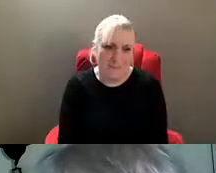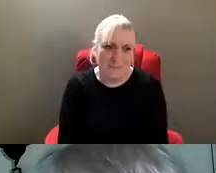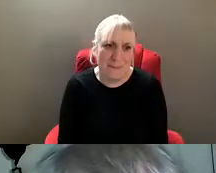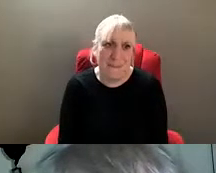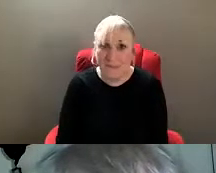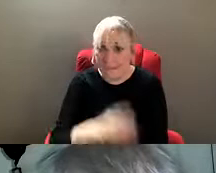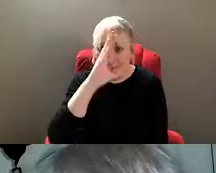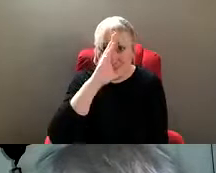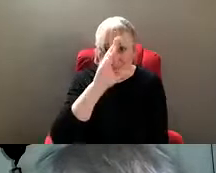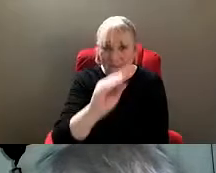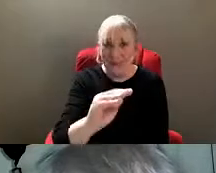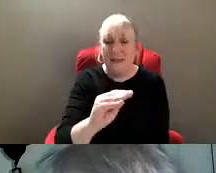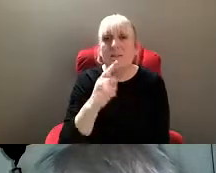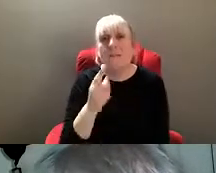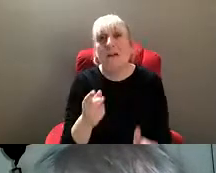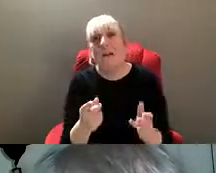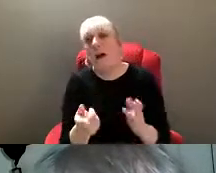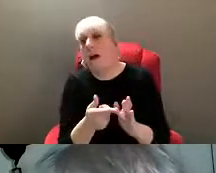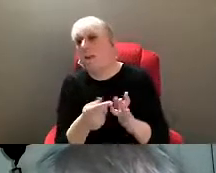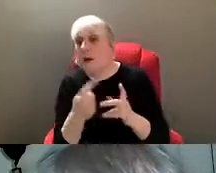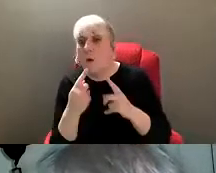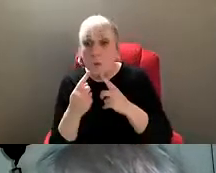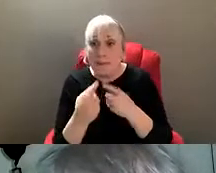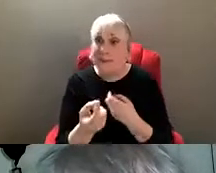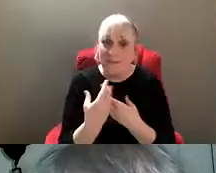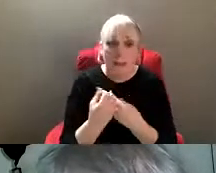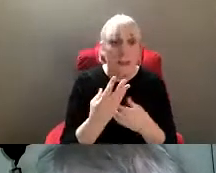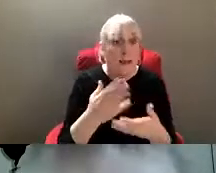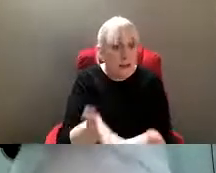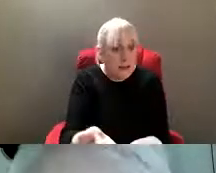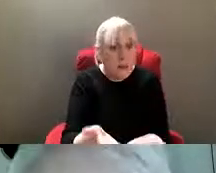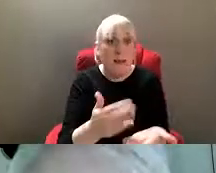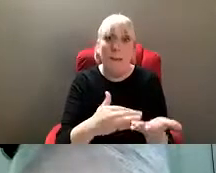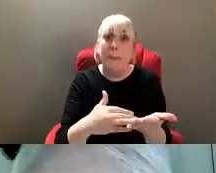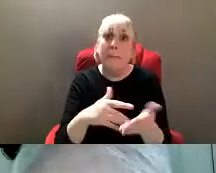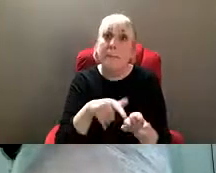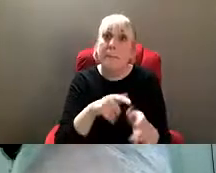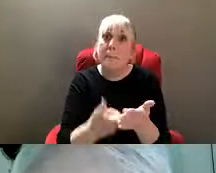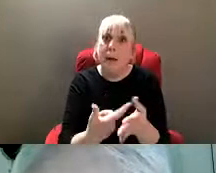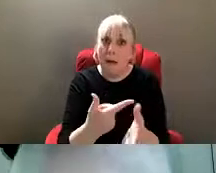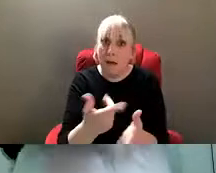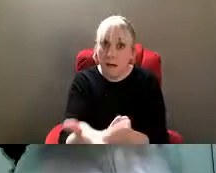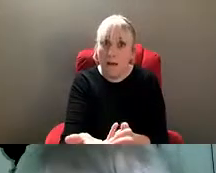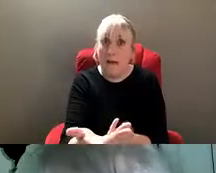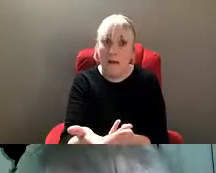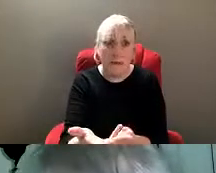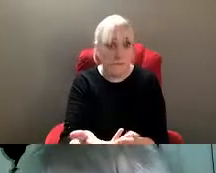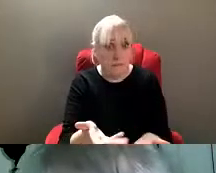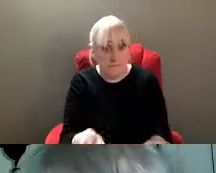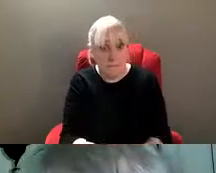and feedback and and maya would you like to share or would you like to speak to us as well